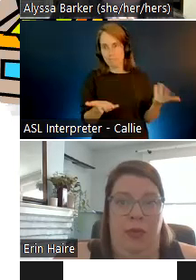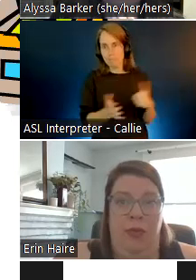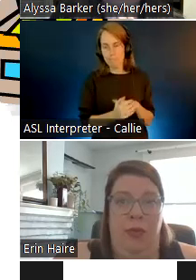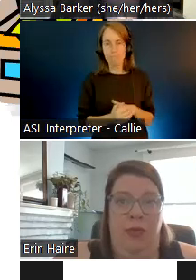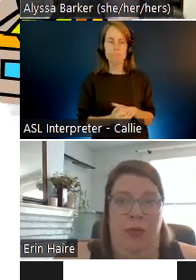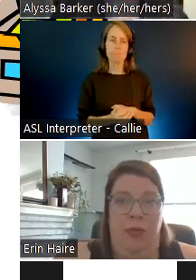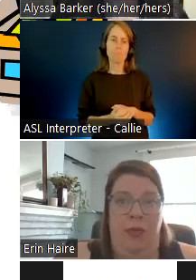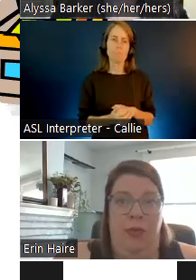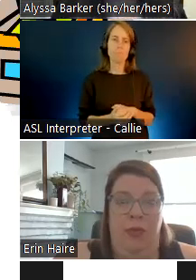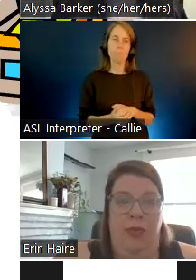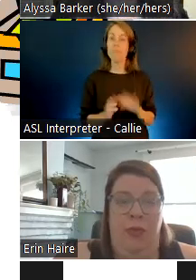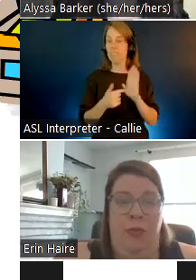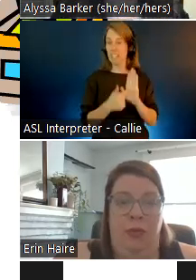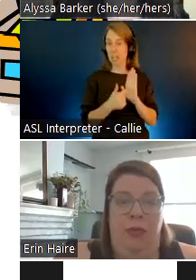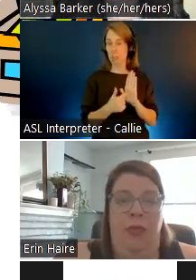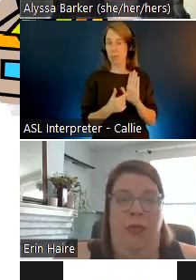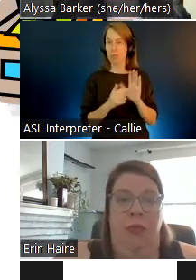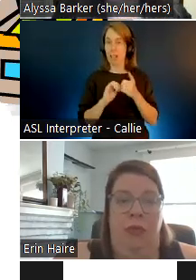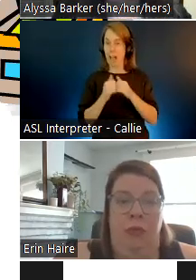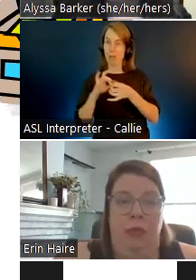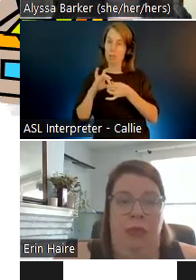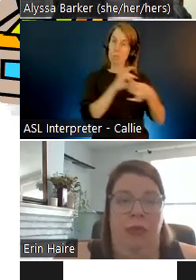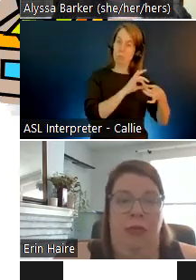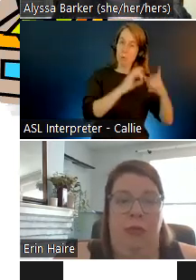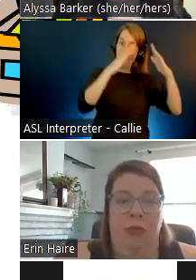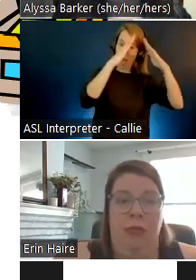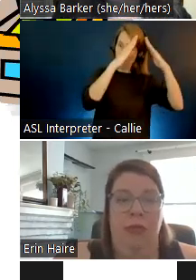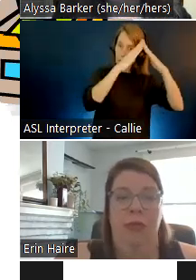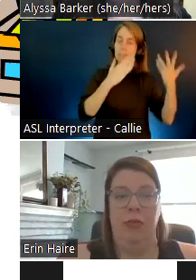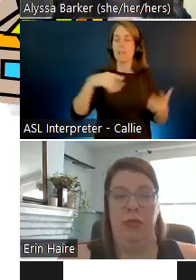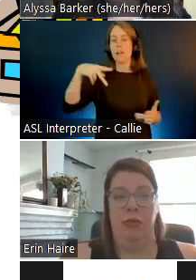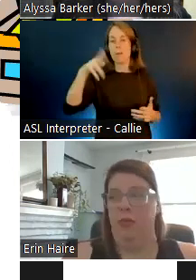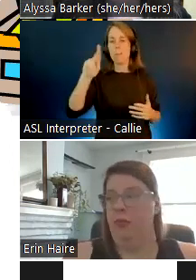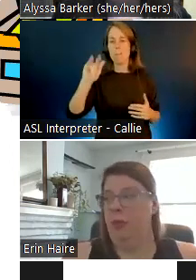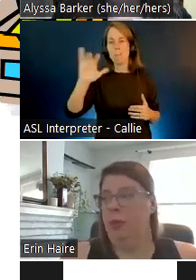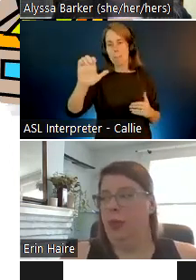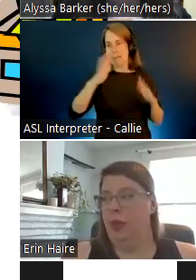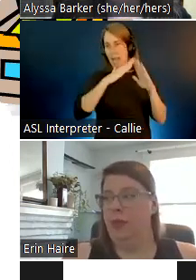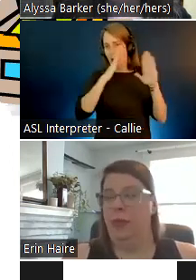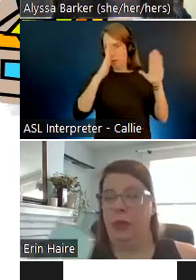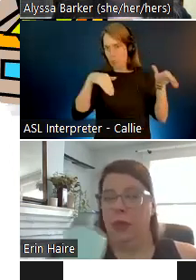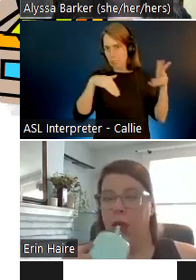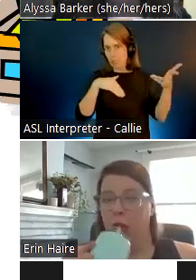an example of places where it might apply public housing um privately owned dwellings that receive